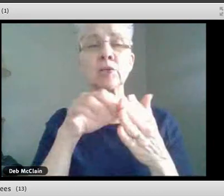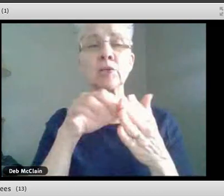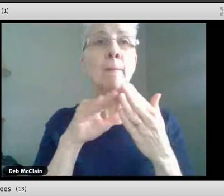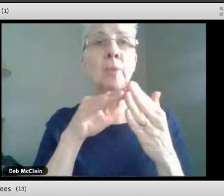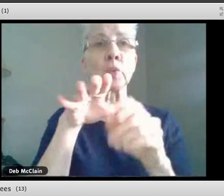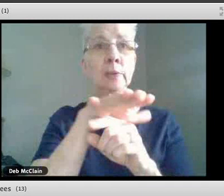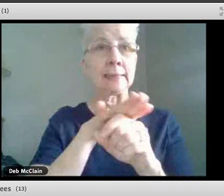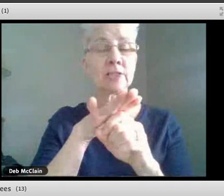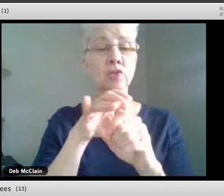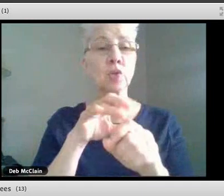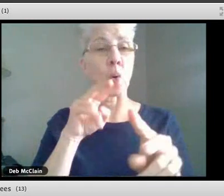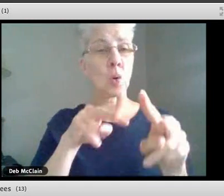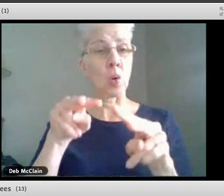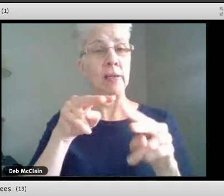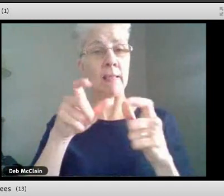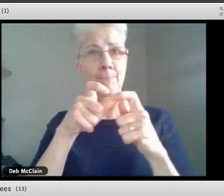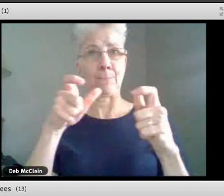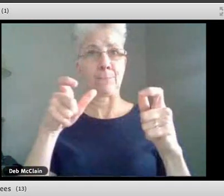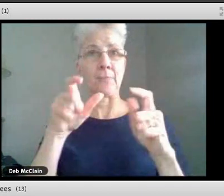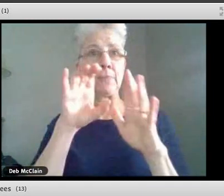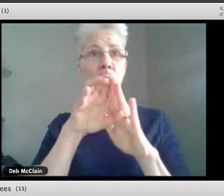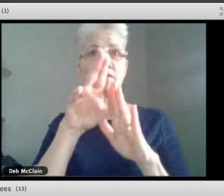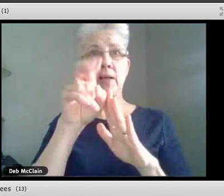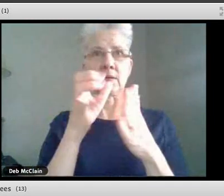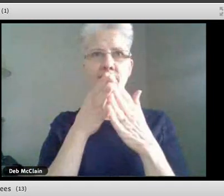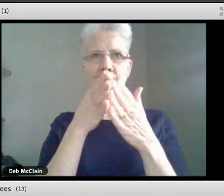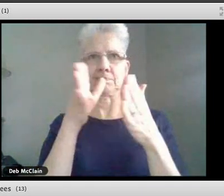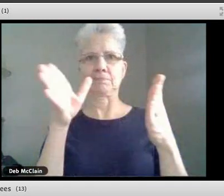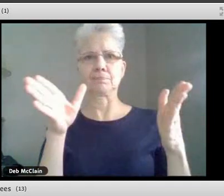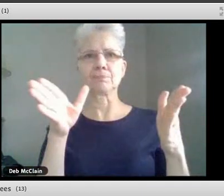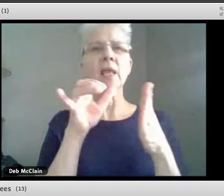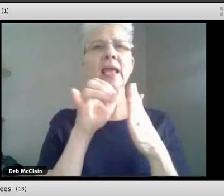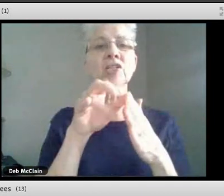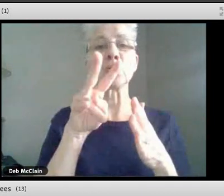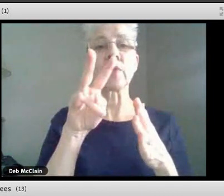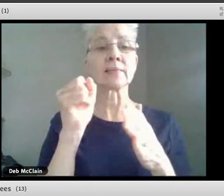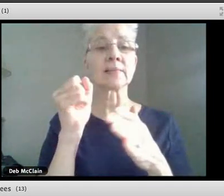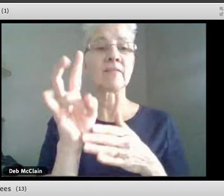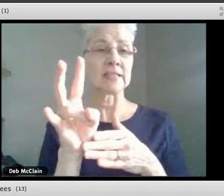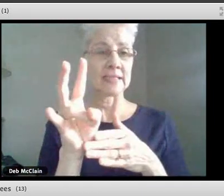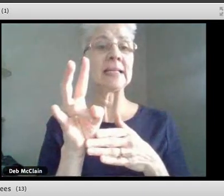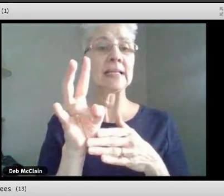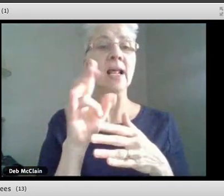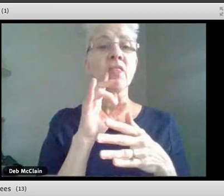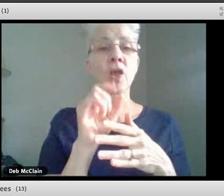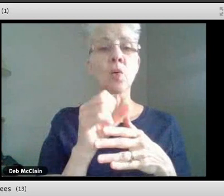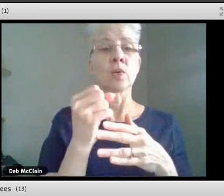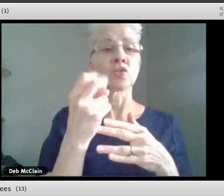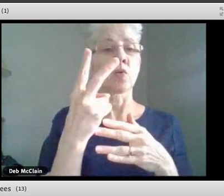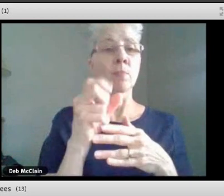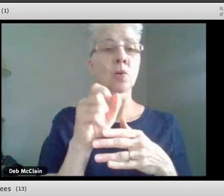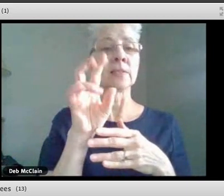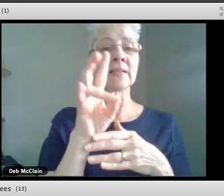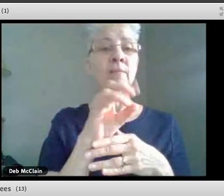So looking at the big picture, the United States, in 2017, there's 12.7 percent people with a disability,